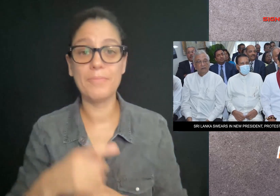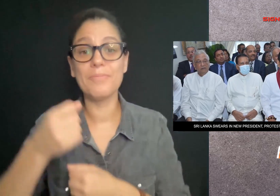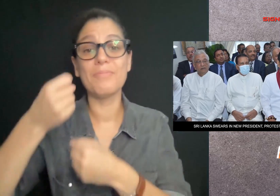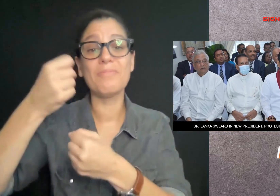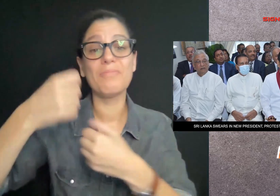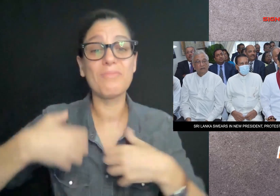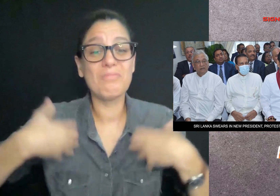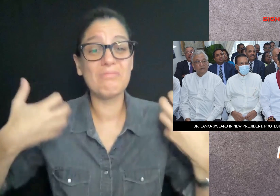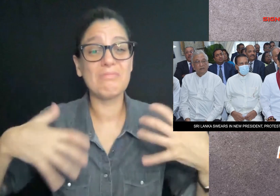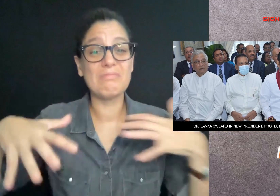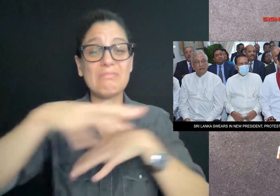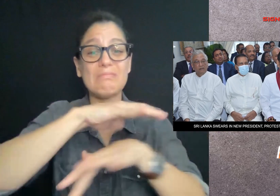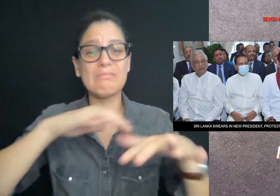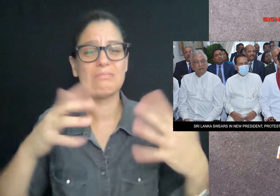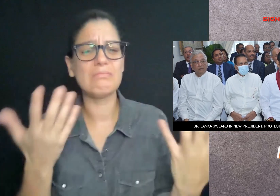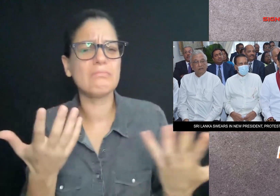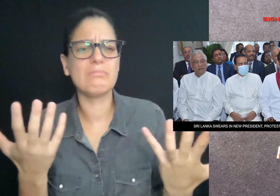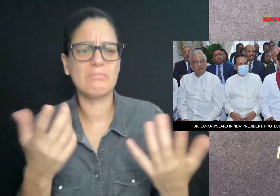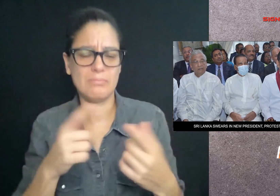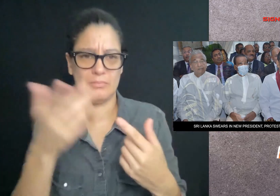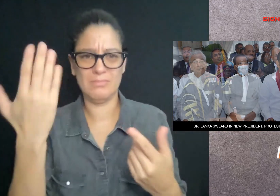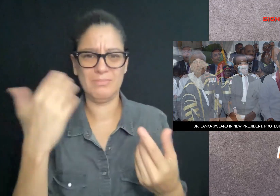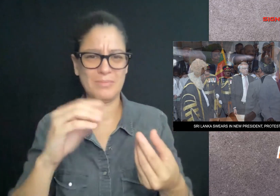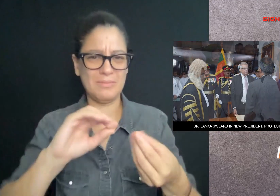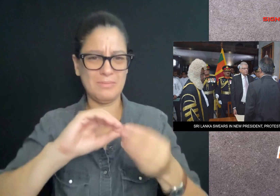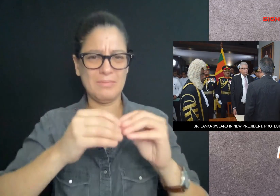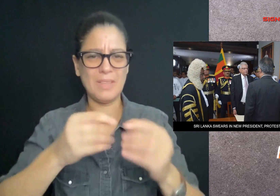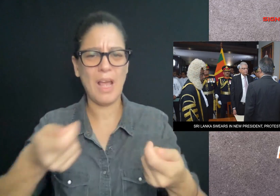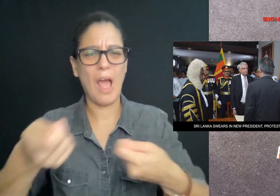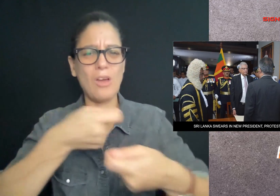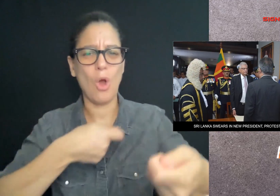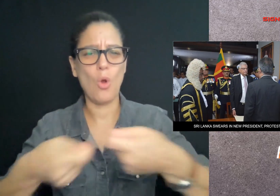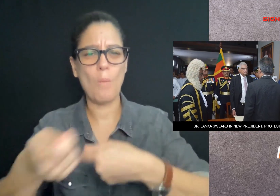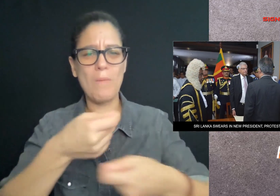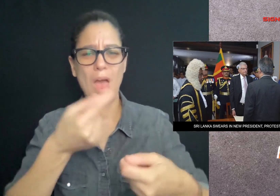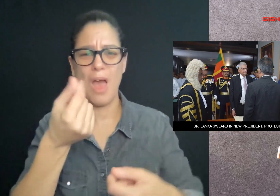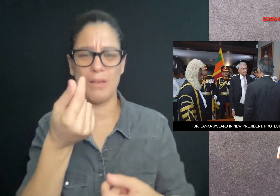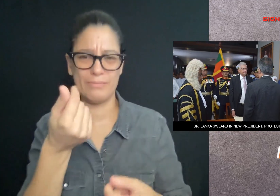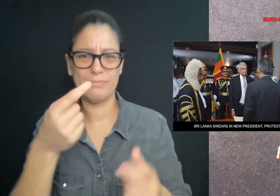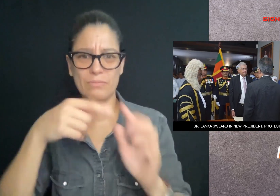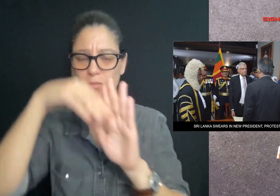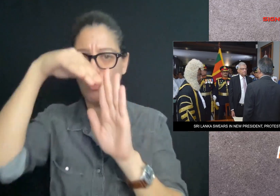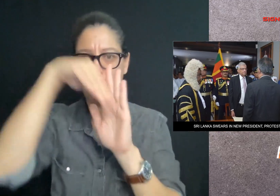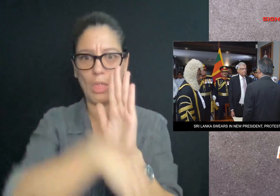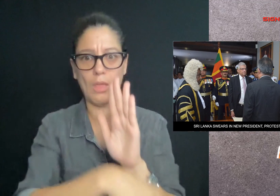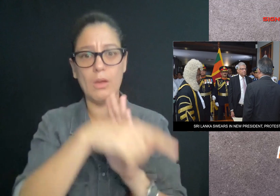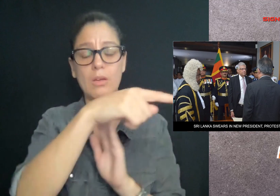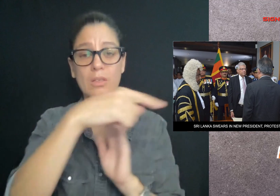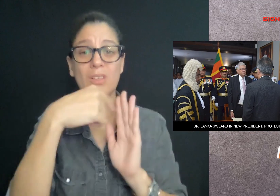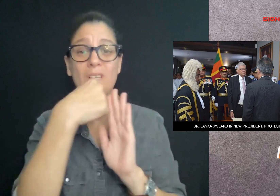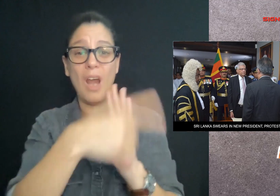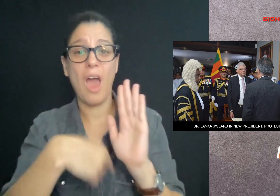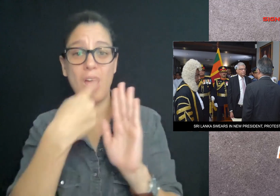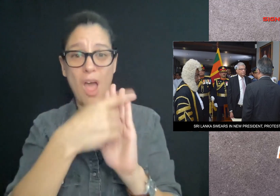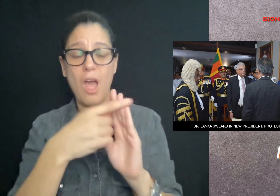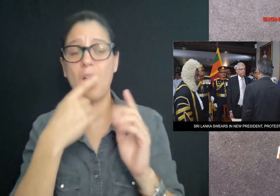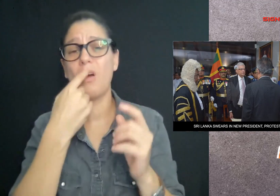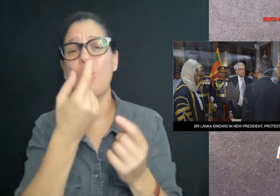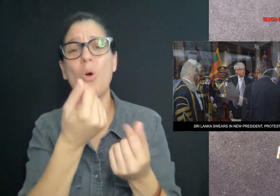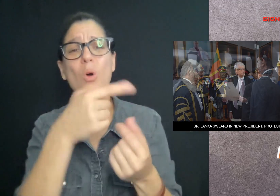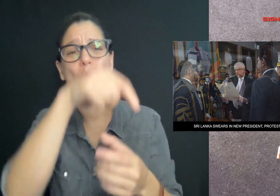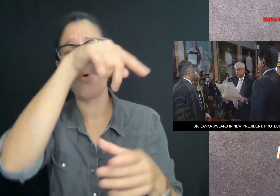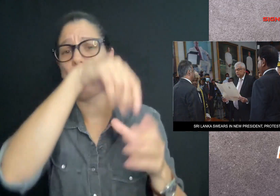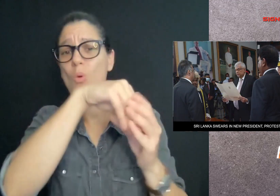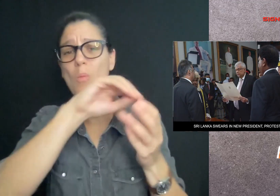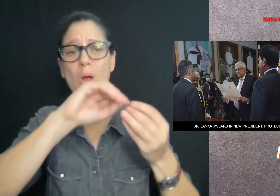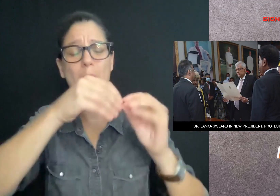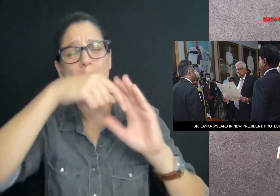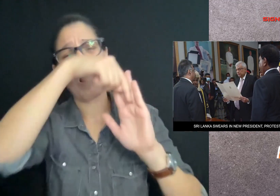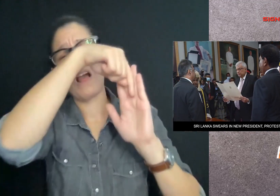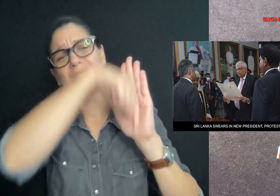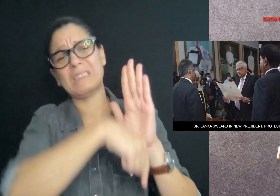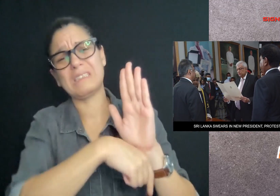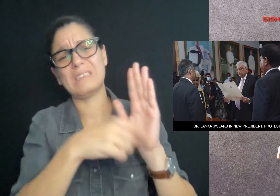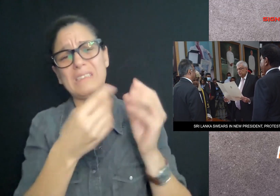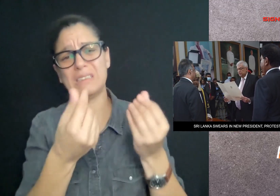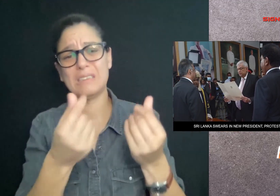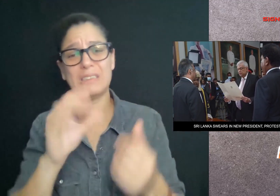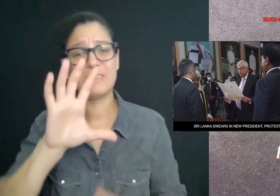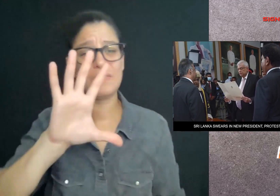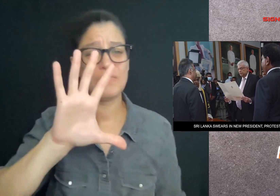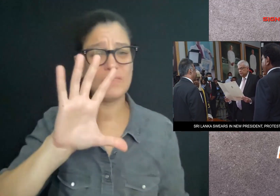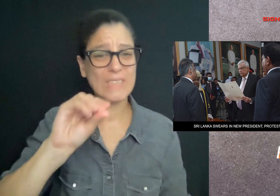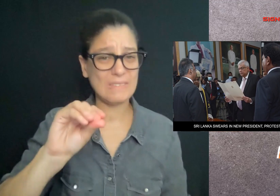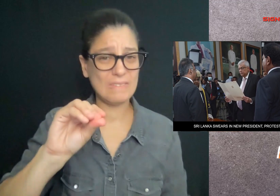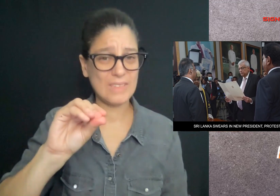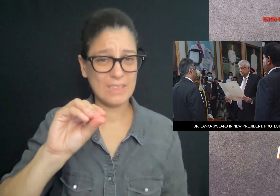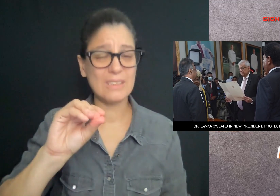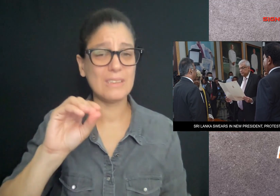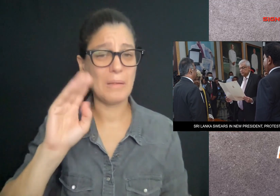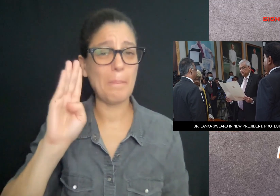country protesters are angry over Sri Lanka's crumbling economy and staggering $50 billion